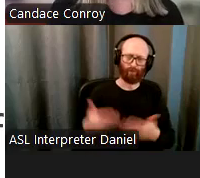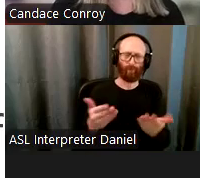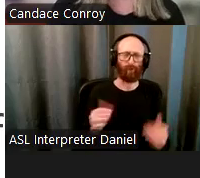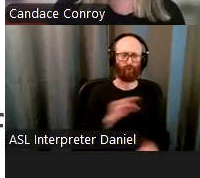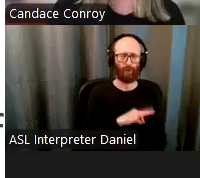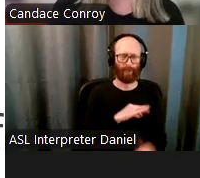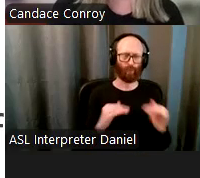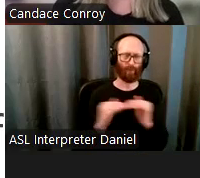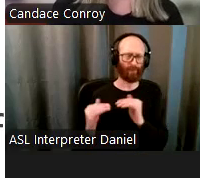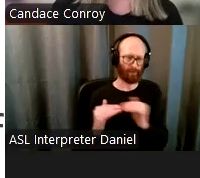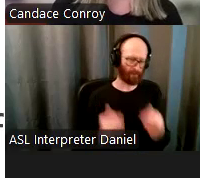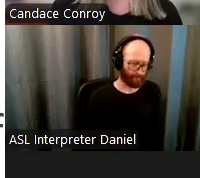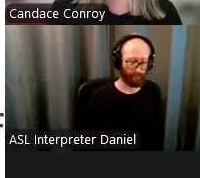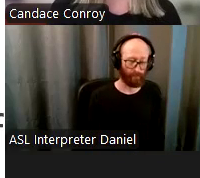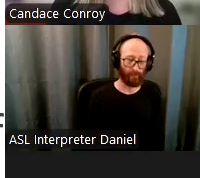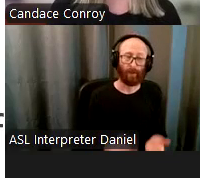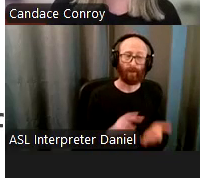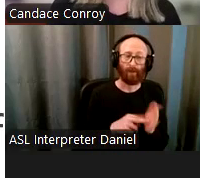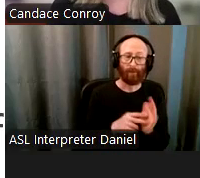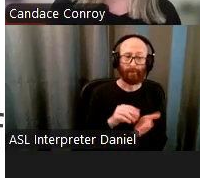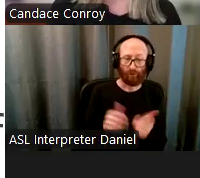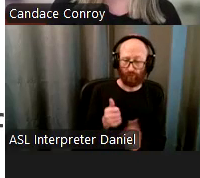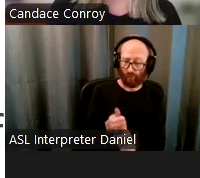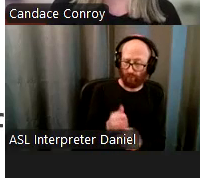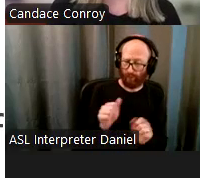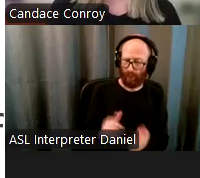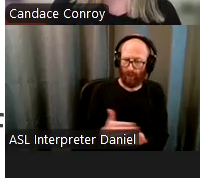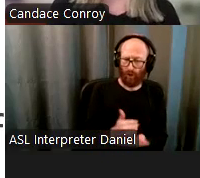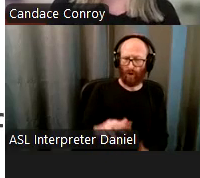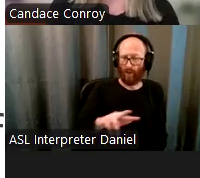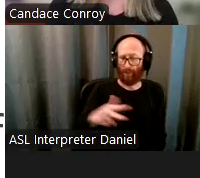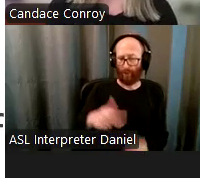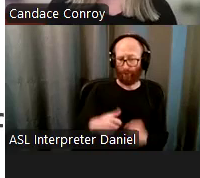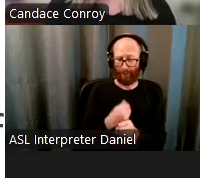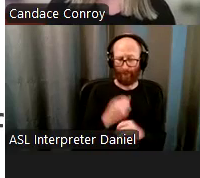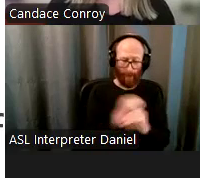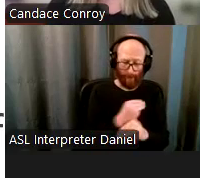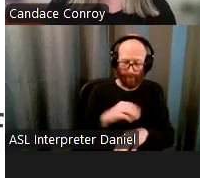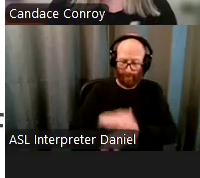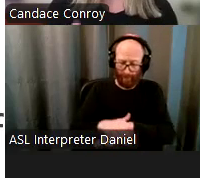so students have the opportunity to earn that third year math, English, or science credit in